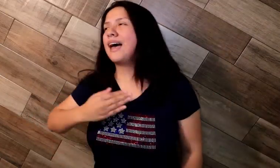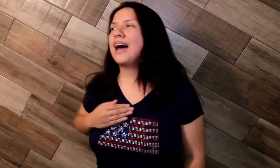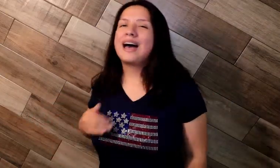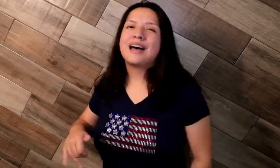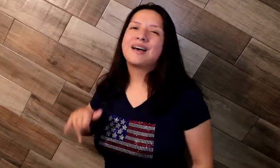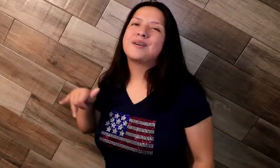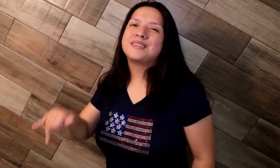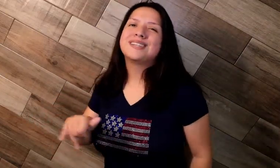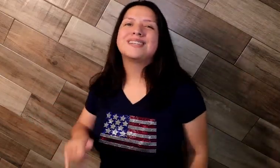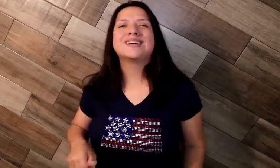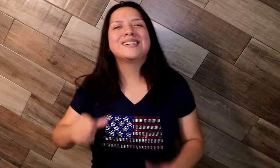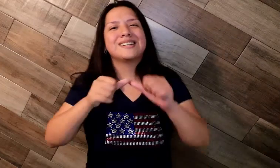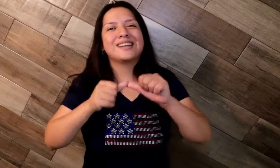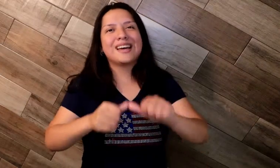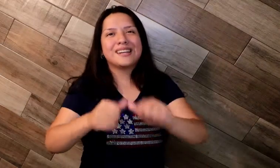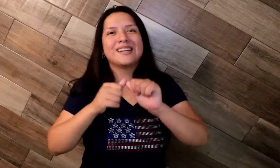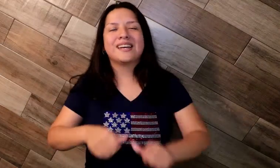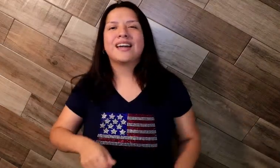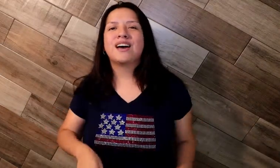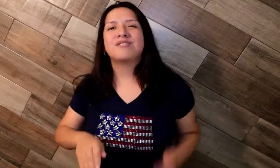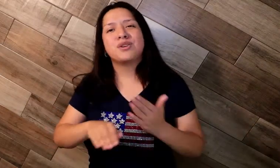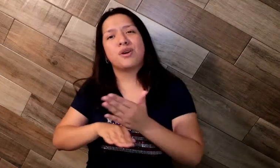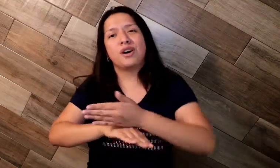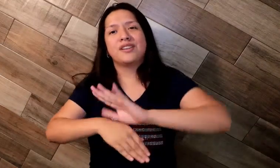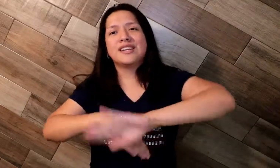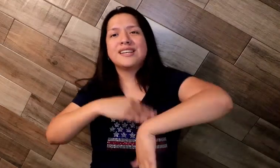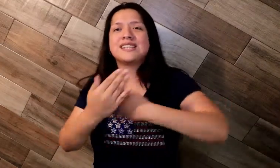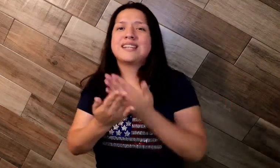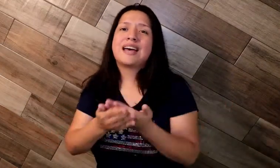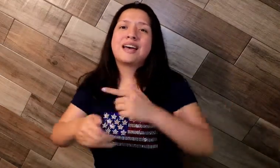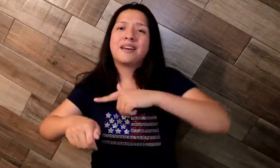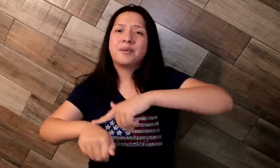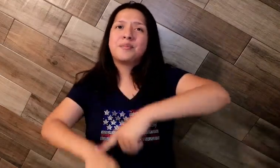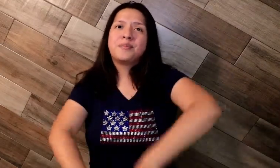I'm still standing after all this time